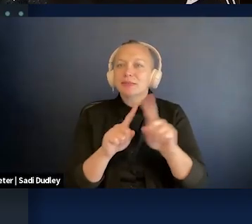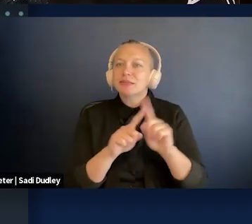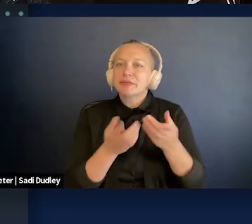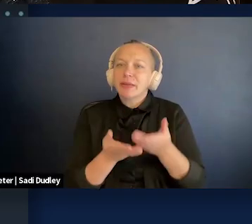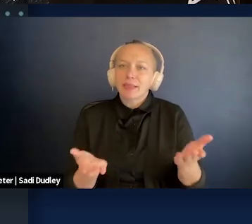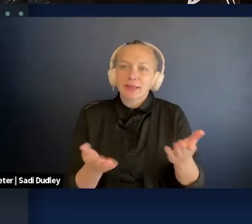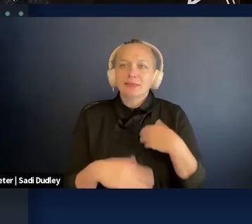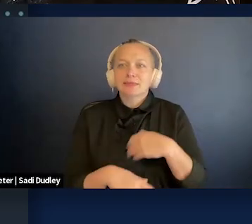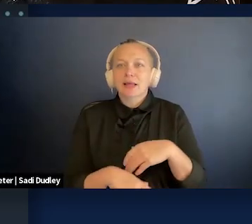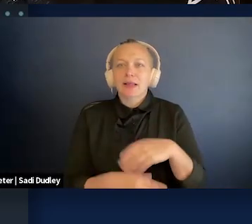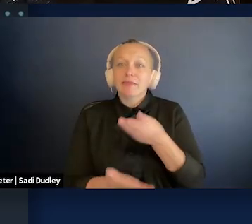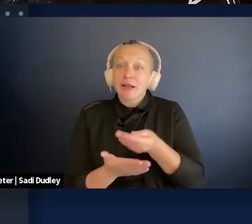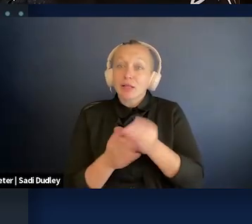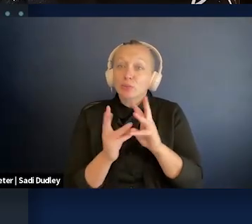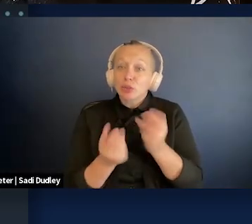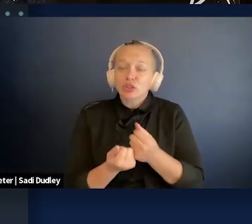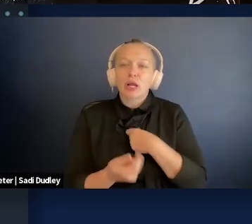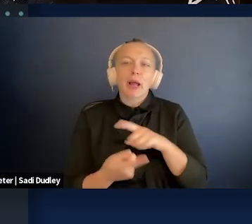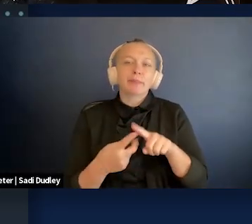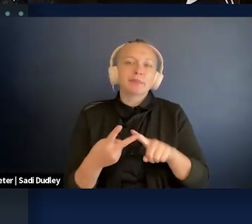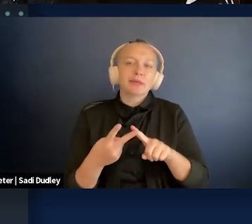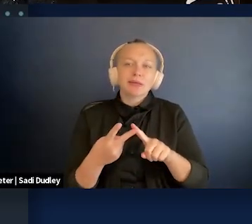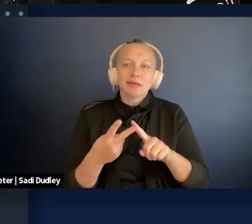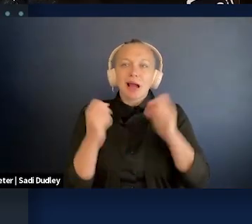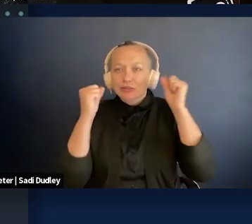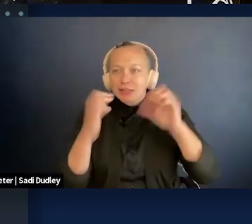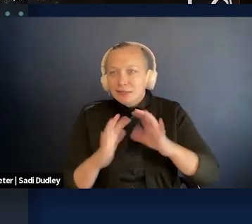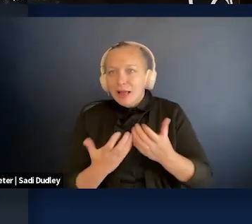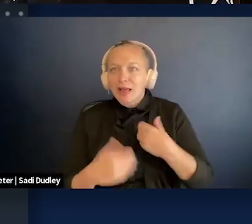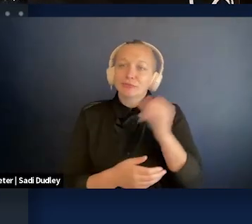an exercise class, or an art class to a patient.